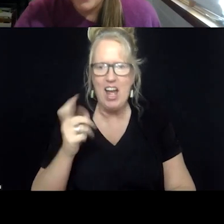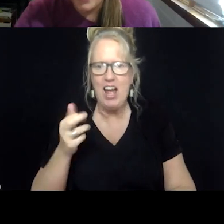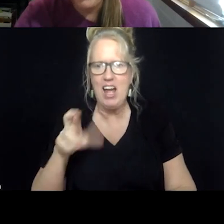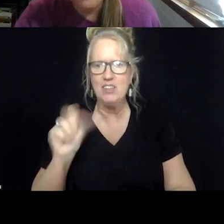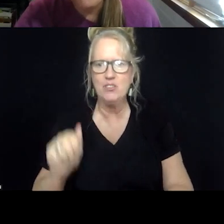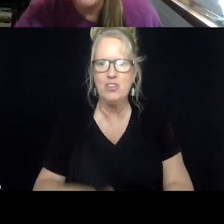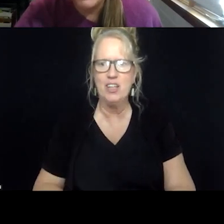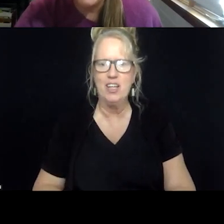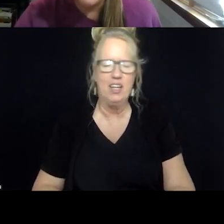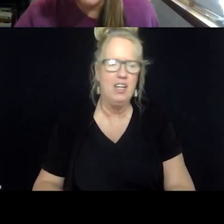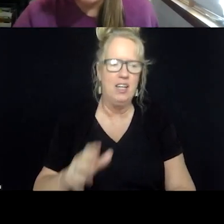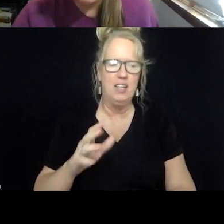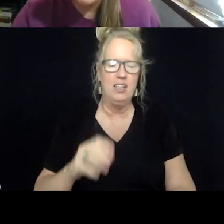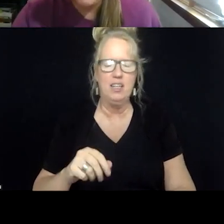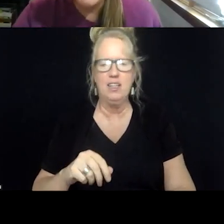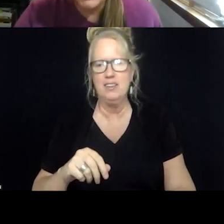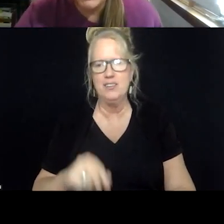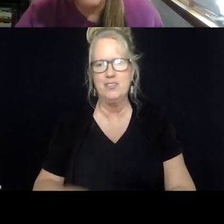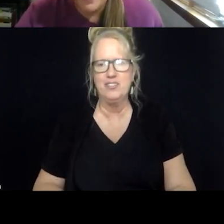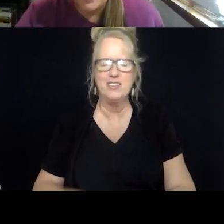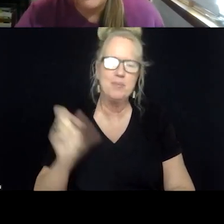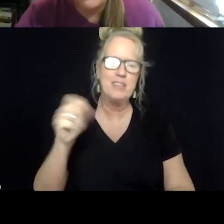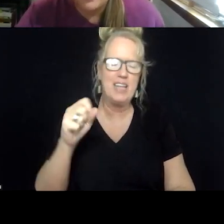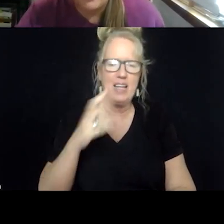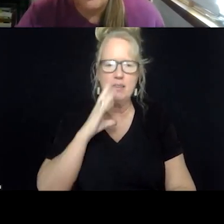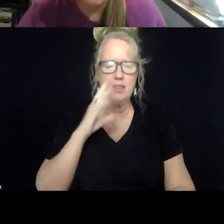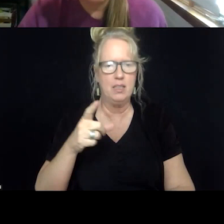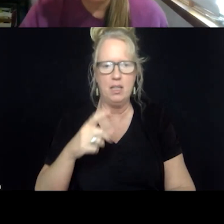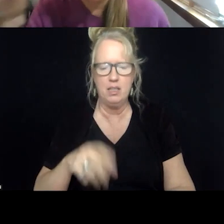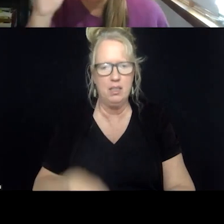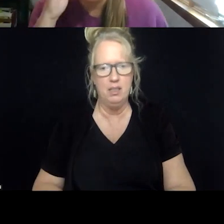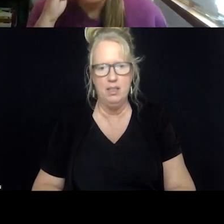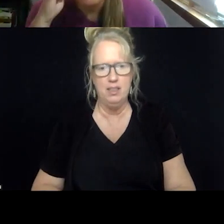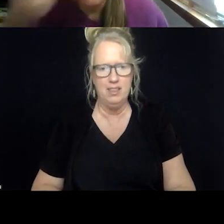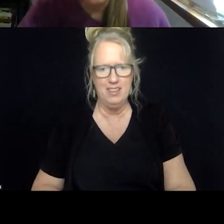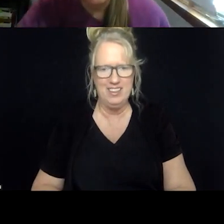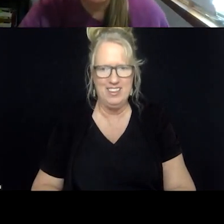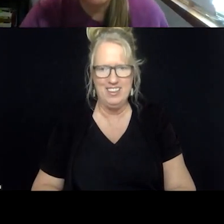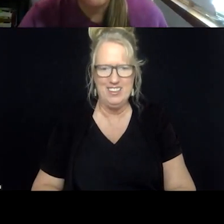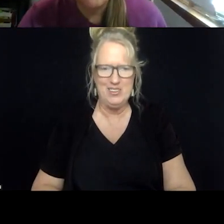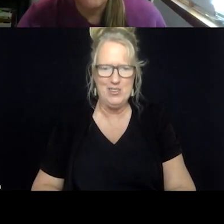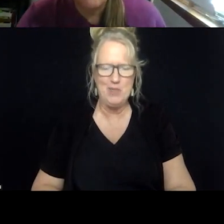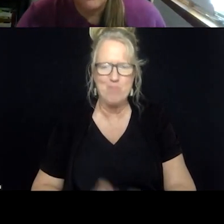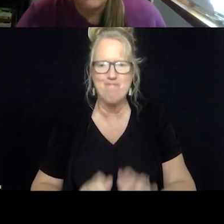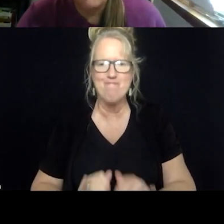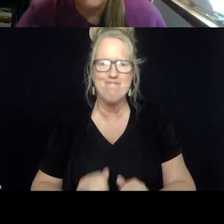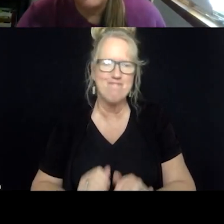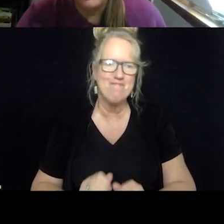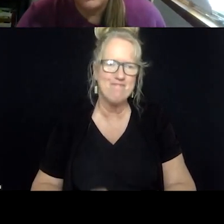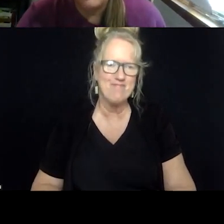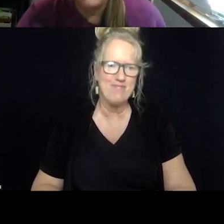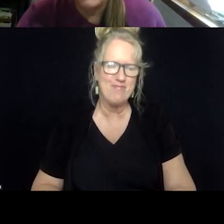YEAH, I WAS THINKING ABOUT HIS MATH.